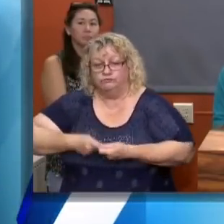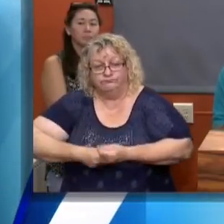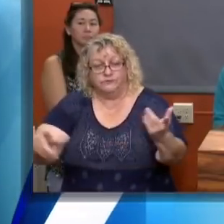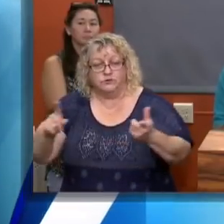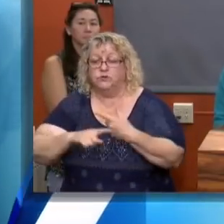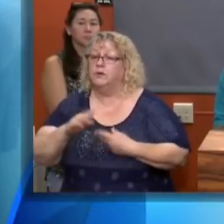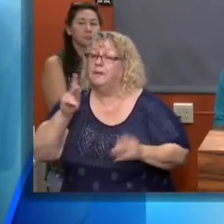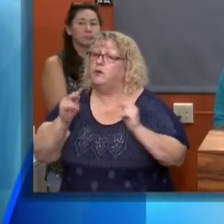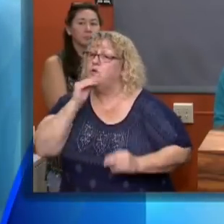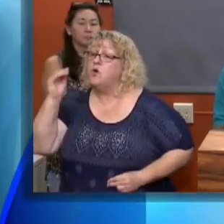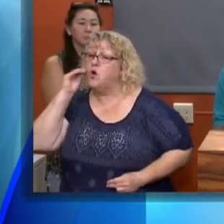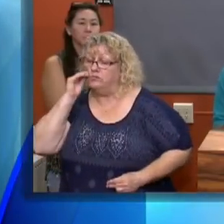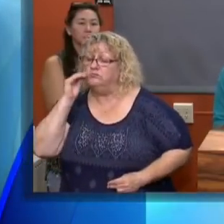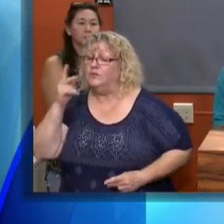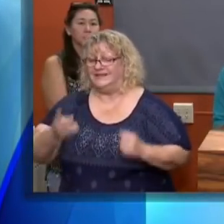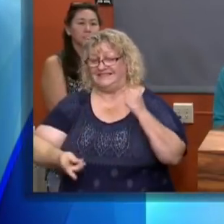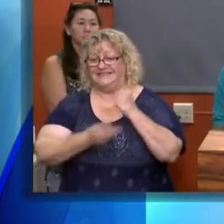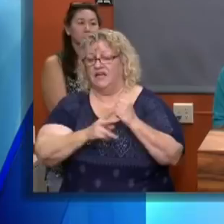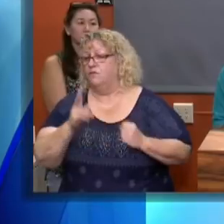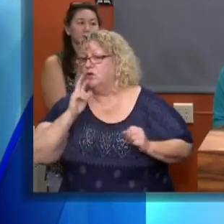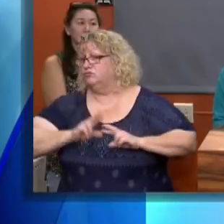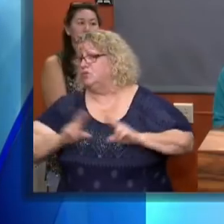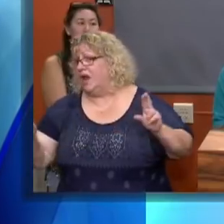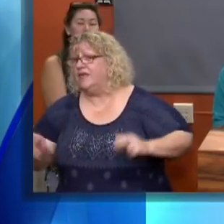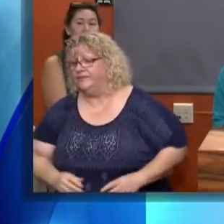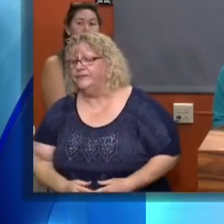PUMP WATER, WE AT LEAST HAVE WATER IN THESE TANKS FOR A DAY